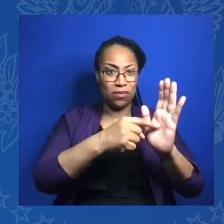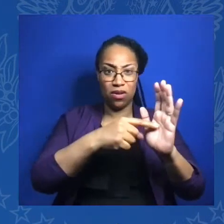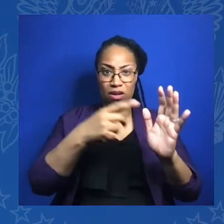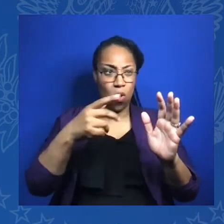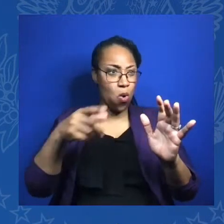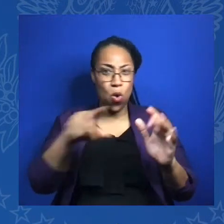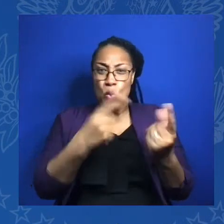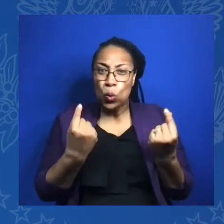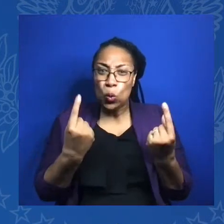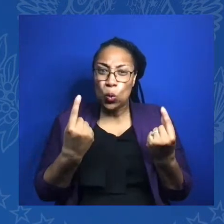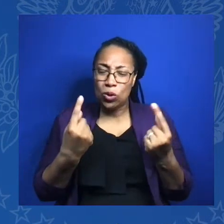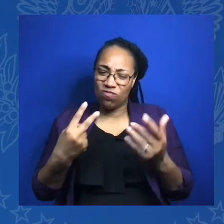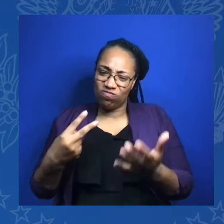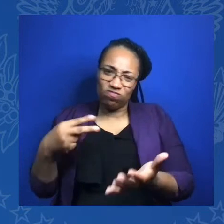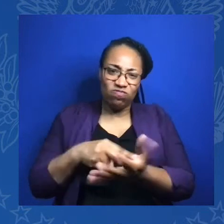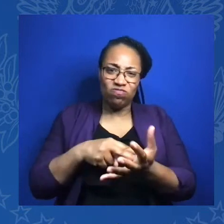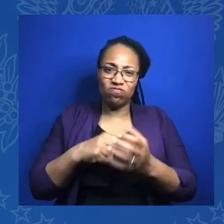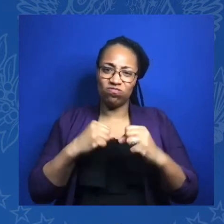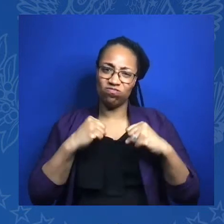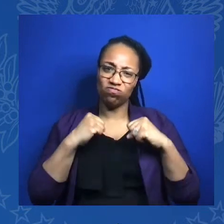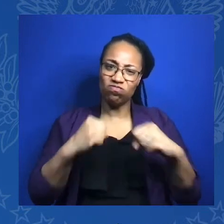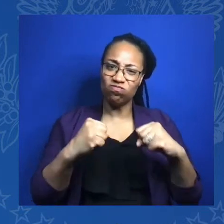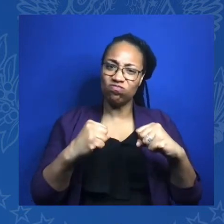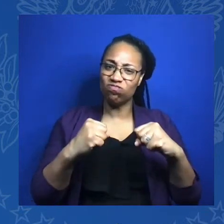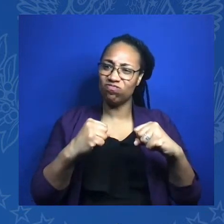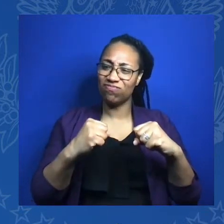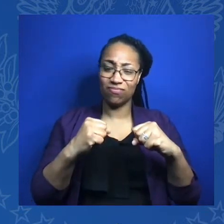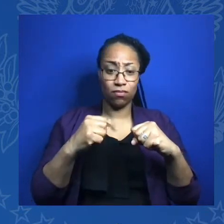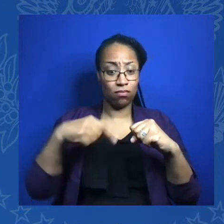I've made clear that we know in our bones --